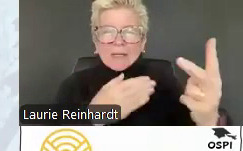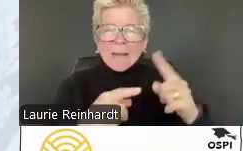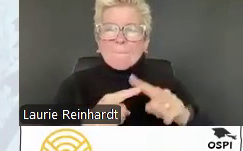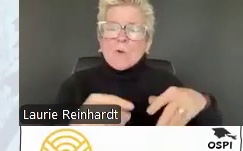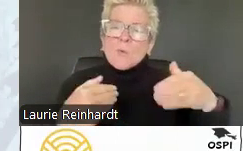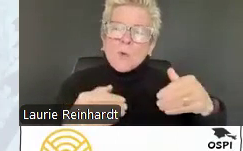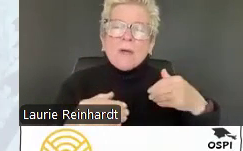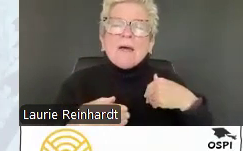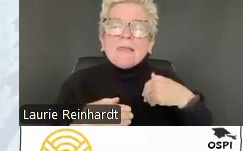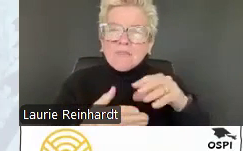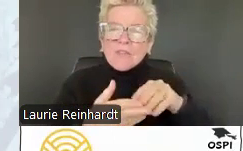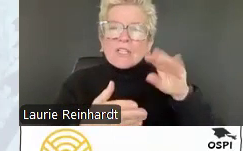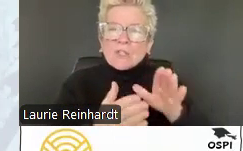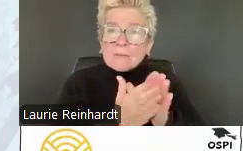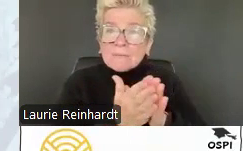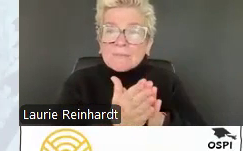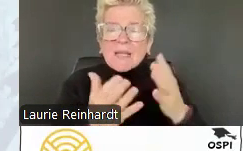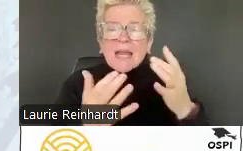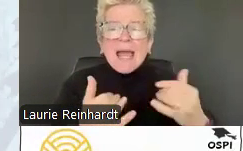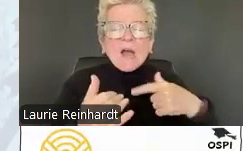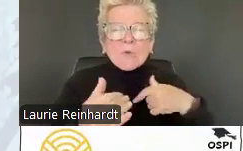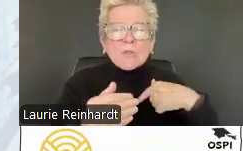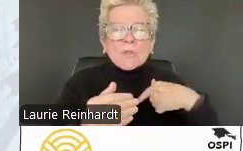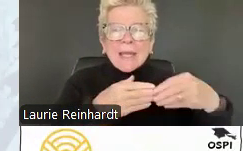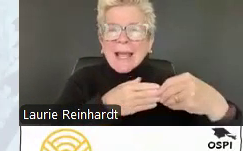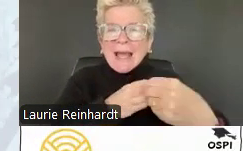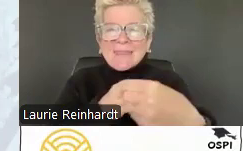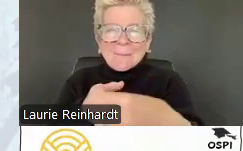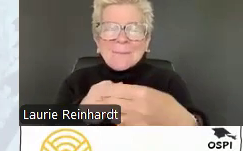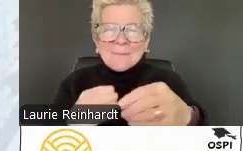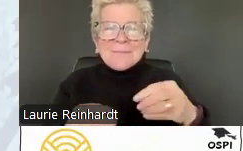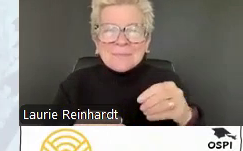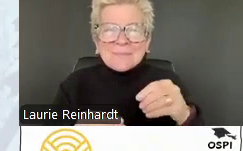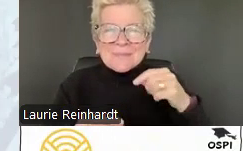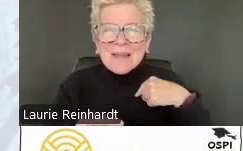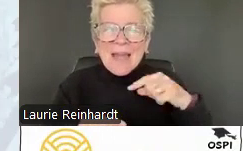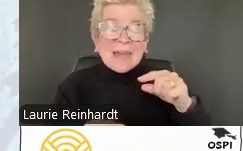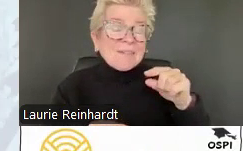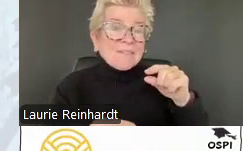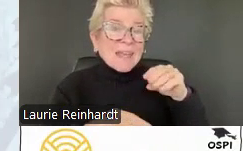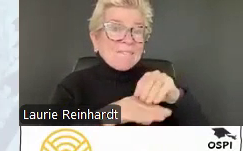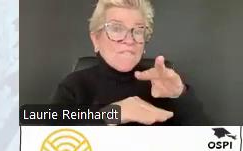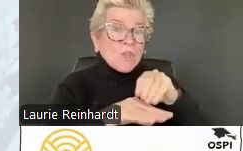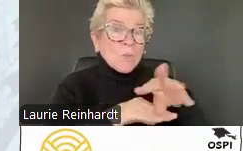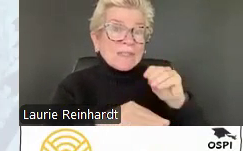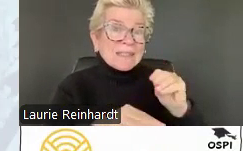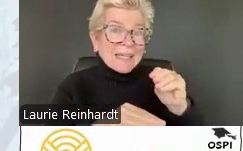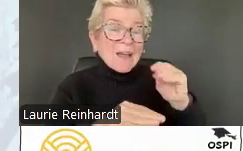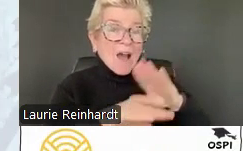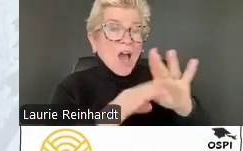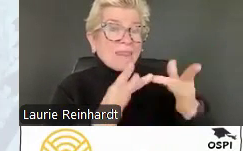it would be helpful beyond just influencing if that doesn't work out for them. Awesome,